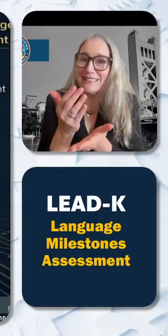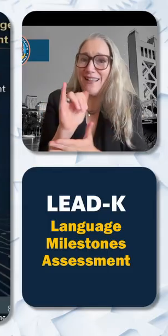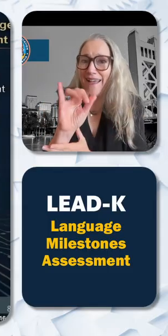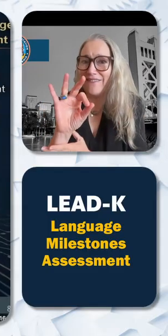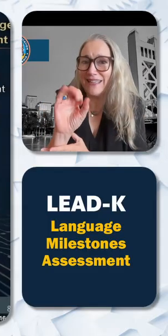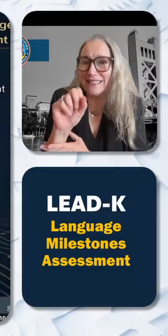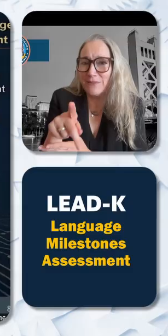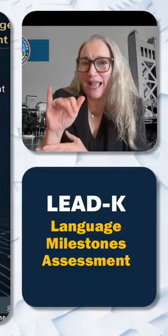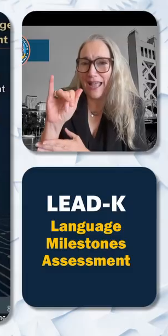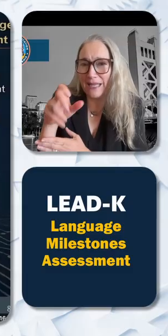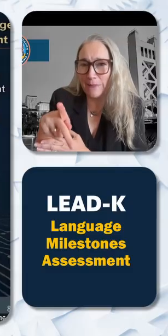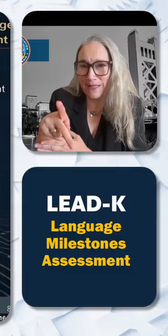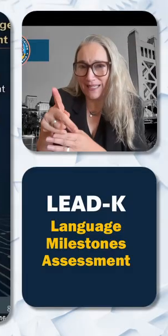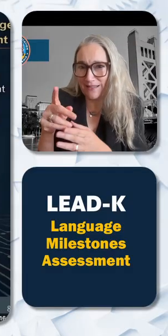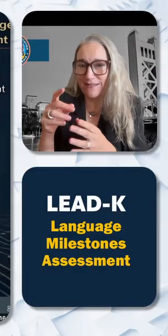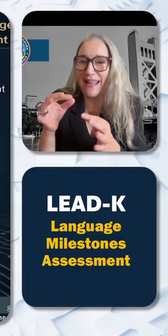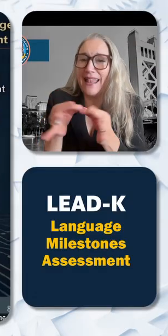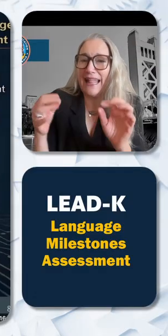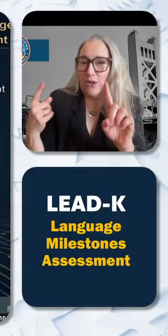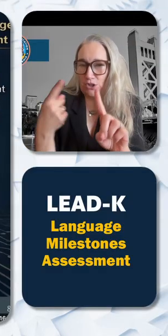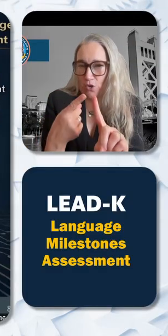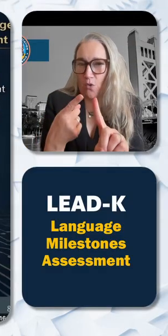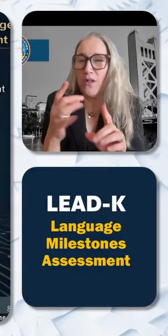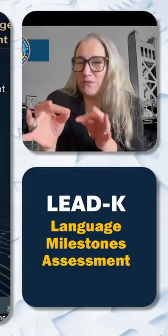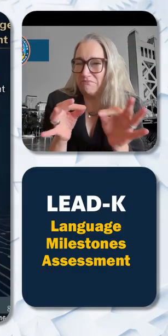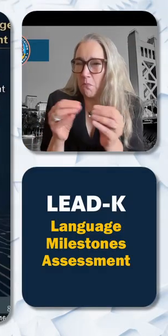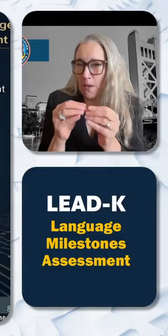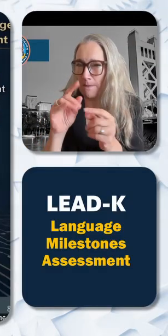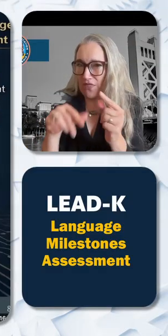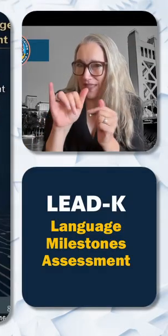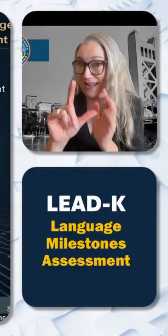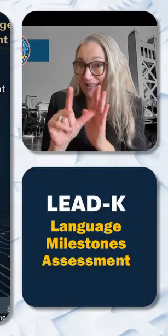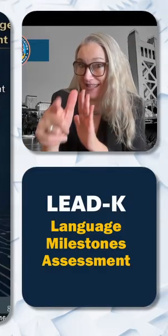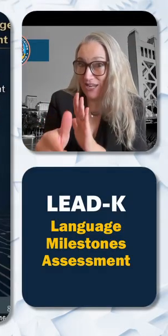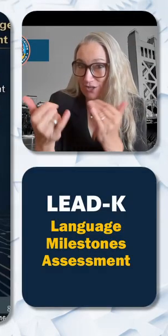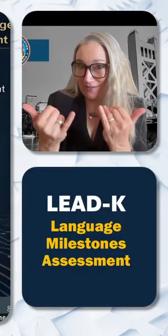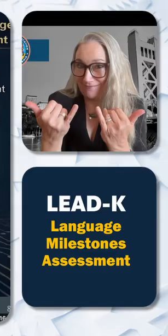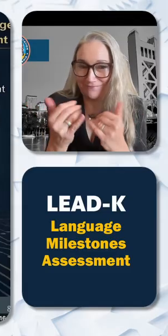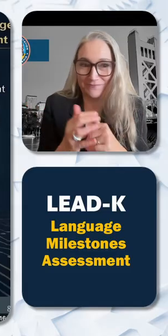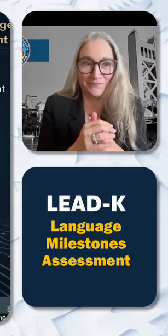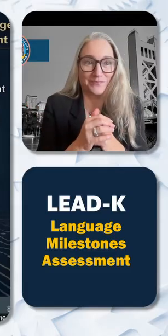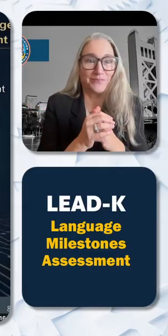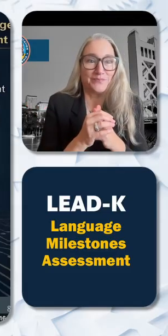results, because once they receive those results during an IFSP or IEP, we will have language goals